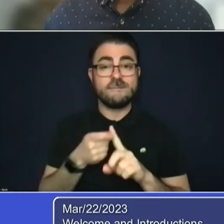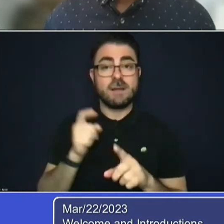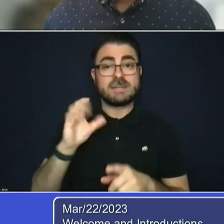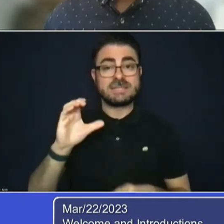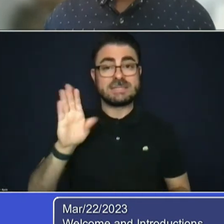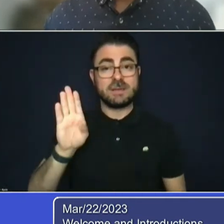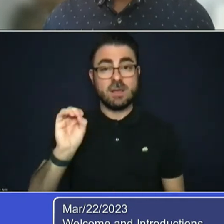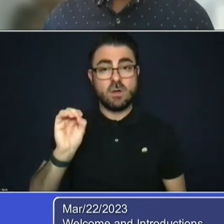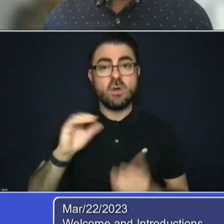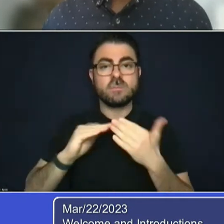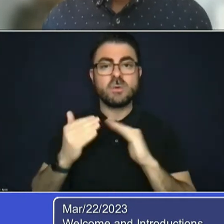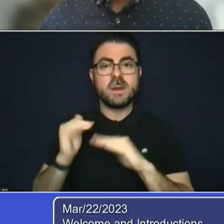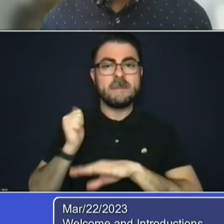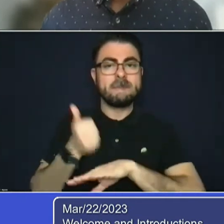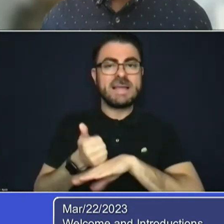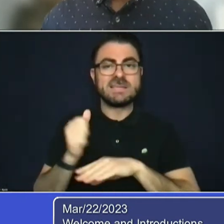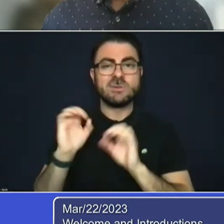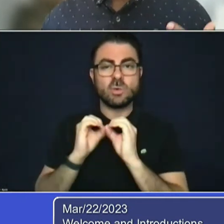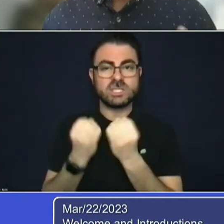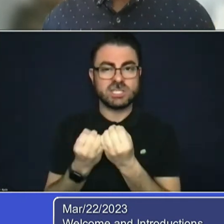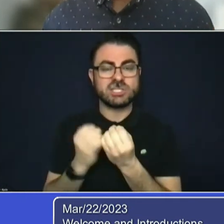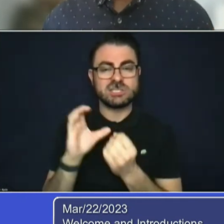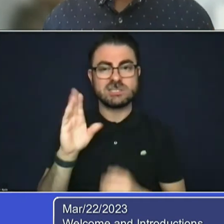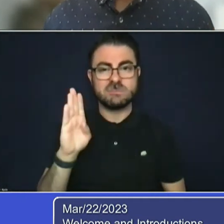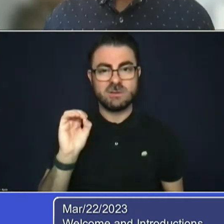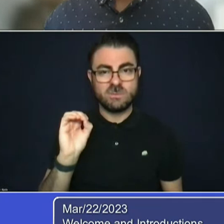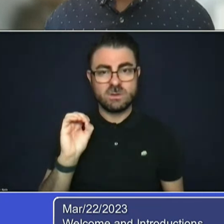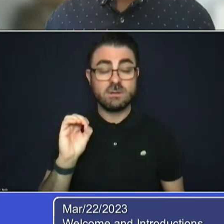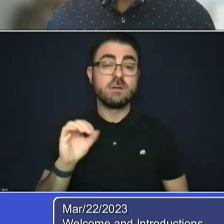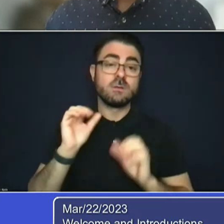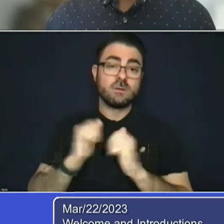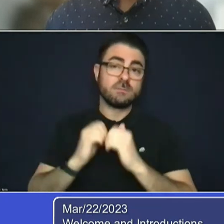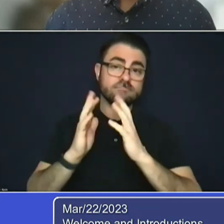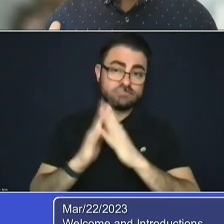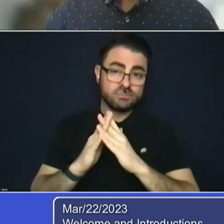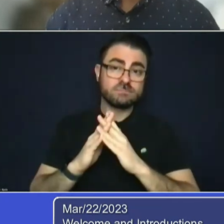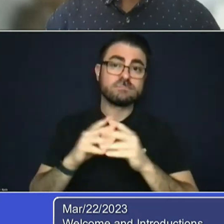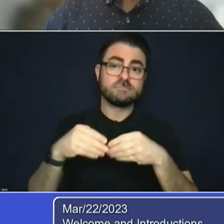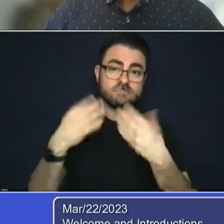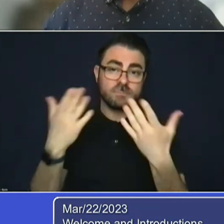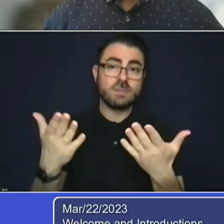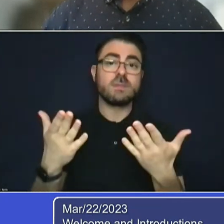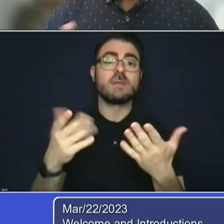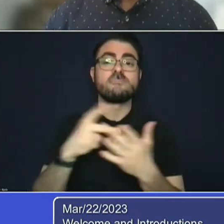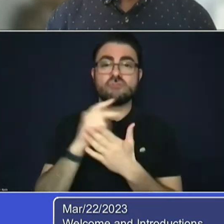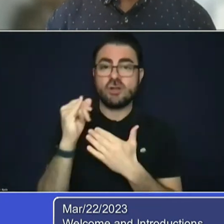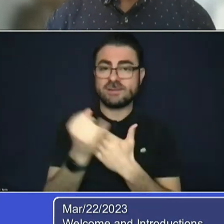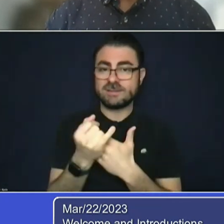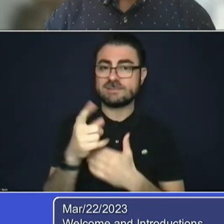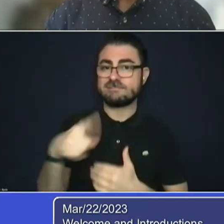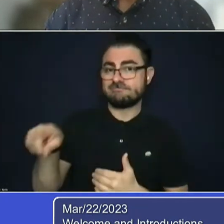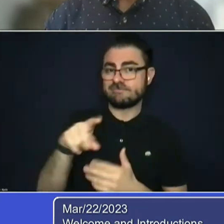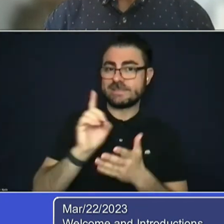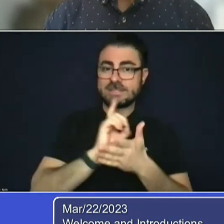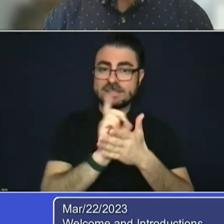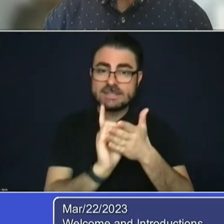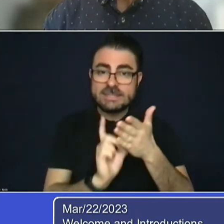GRANTS. THESE ARE GRANTS THAT ARE FROM COMMUNITY BASED ORGANIZATIONS,